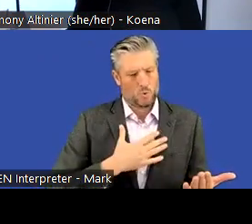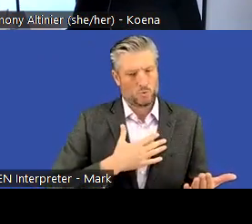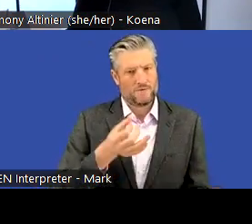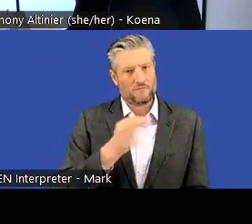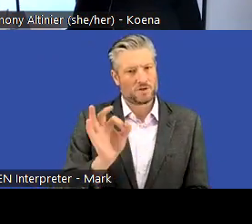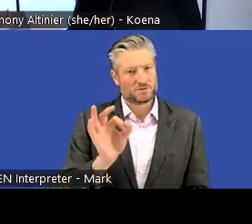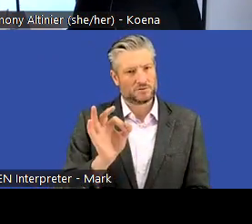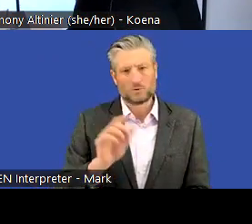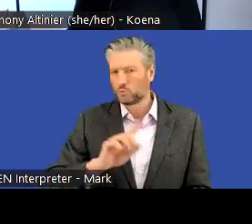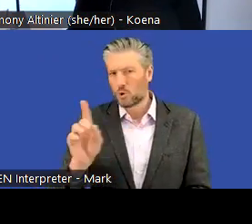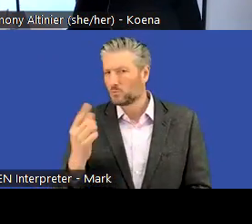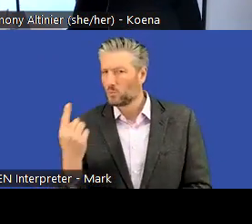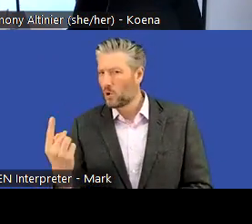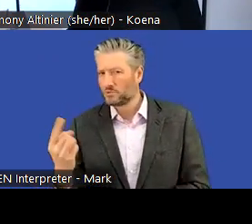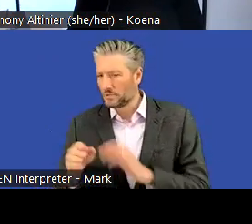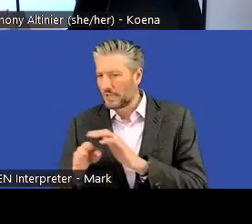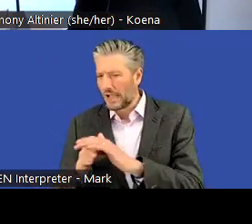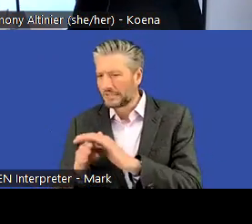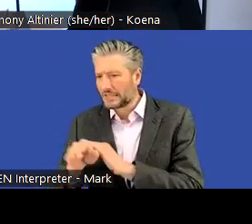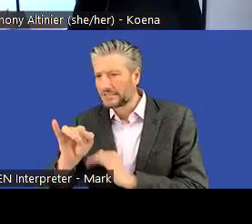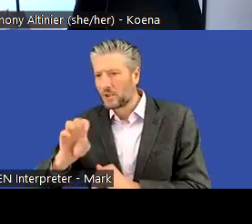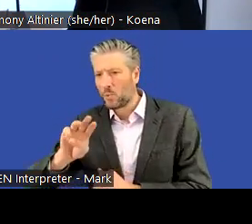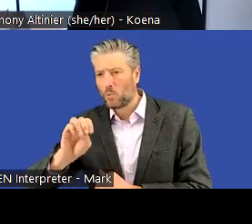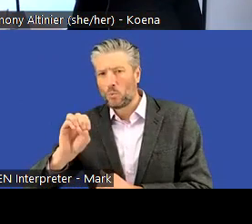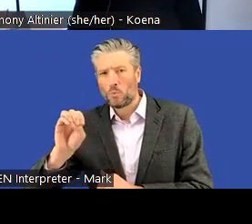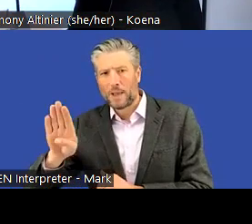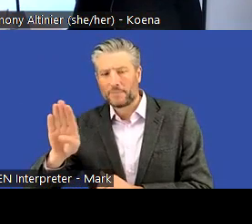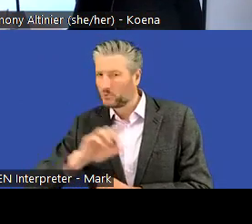They created a new standard out of nowhere.